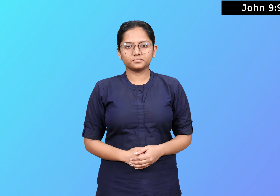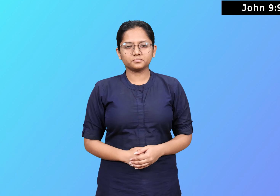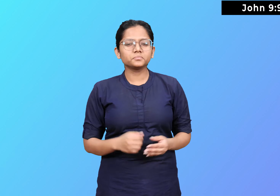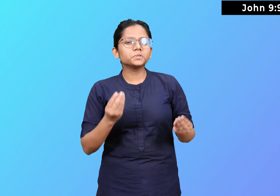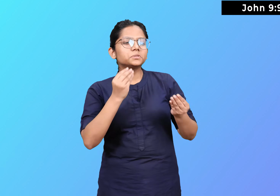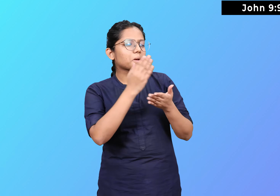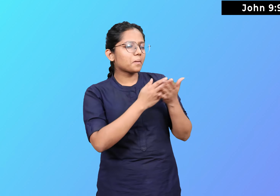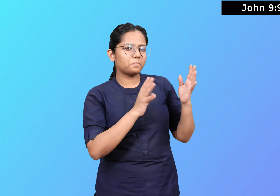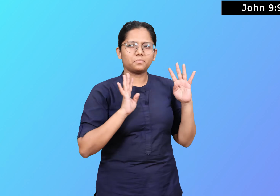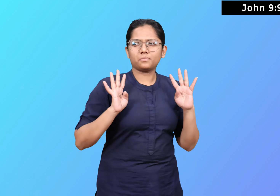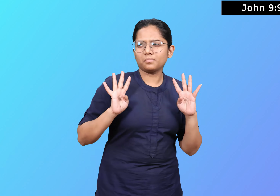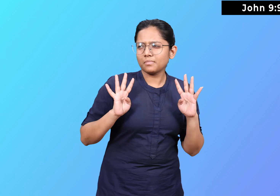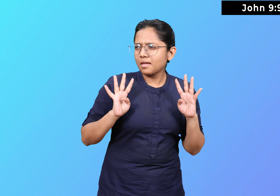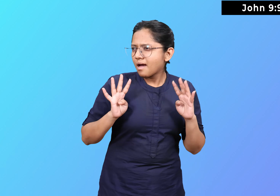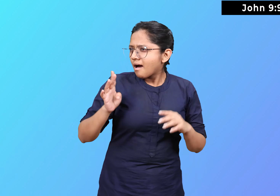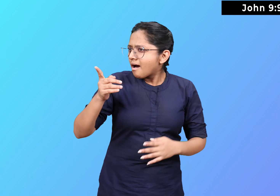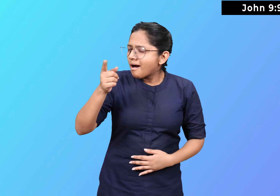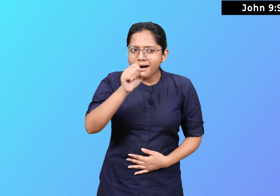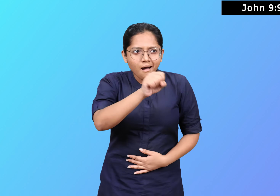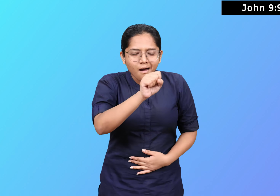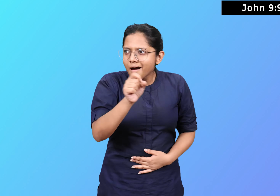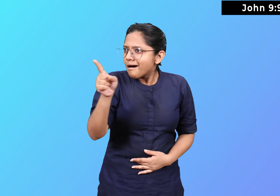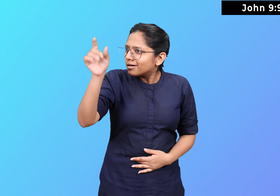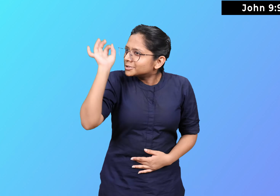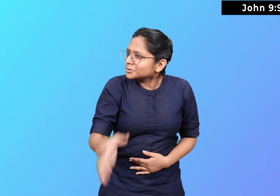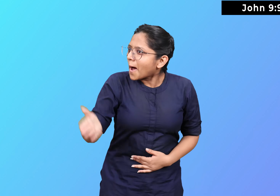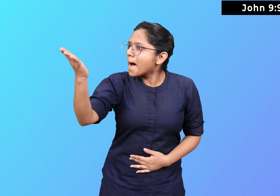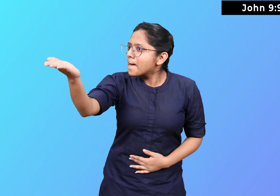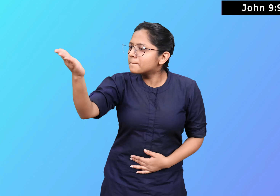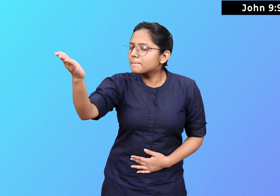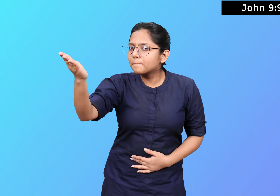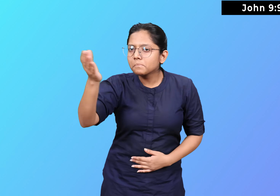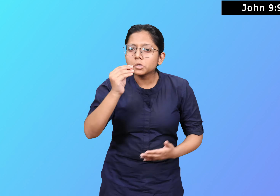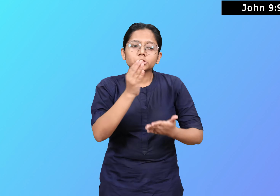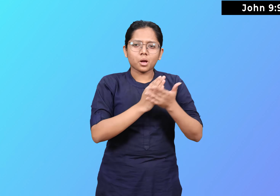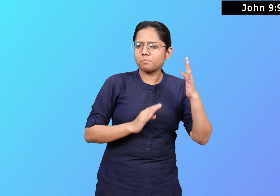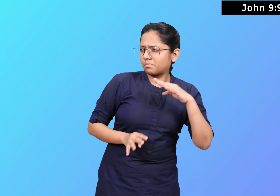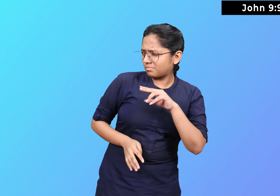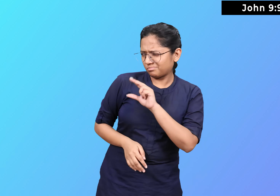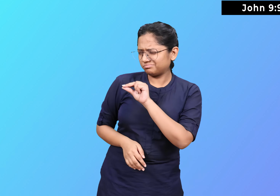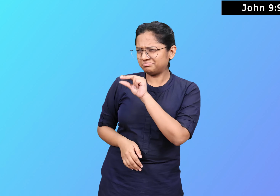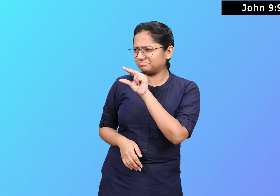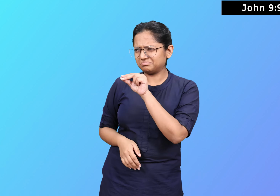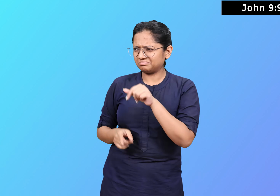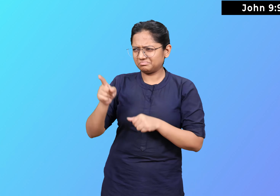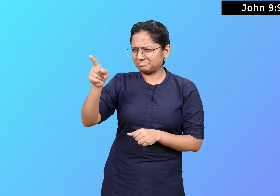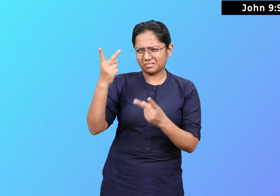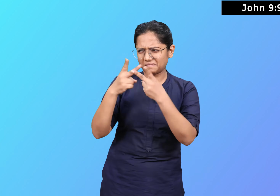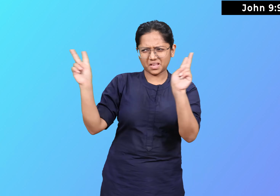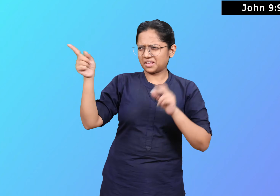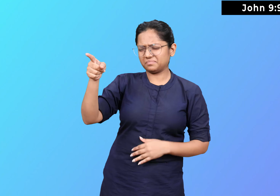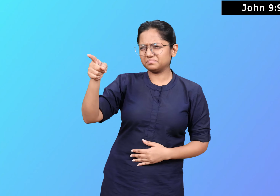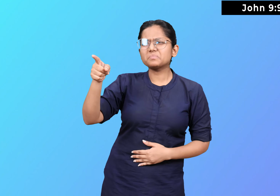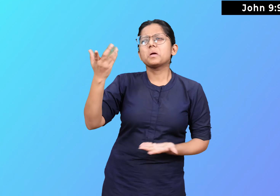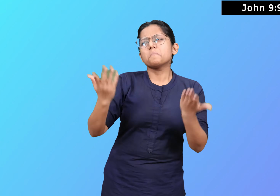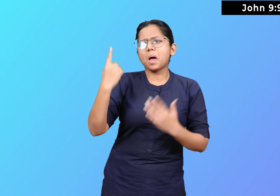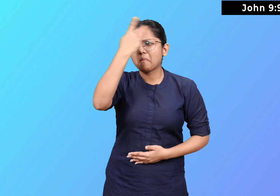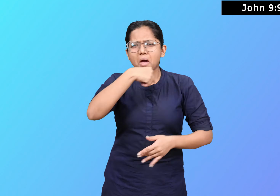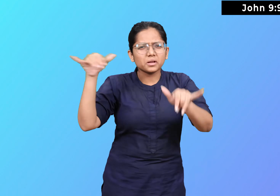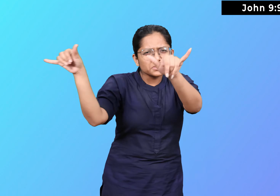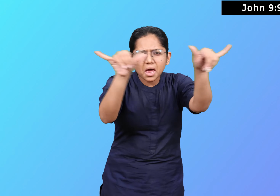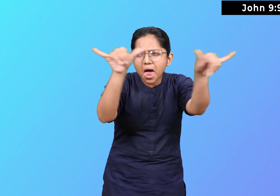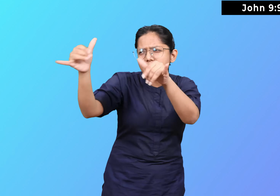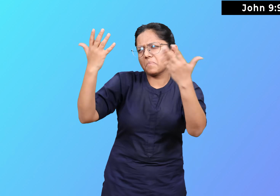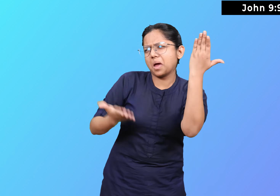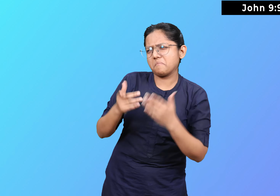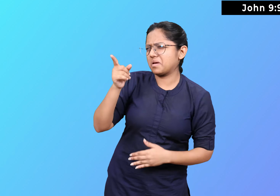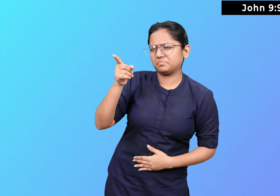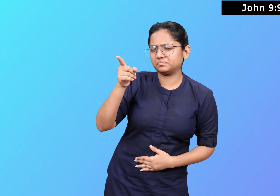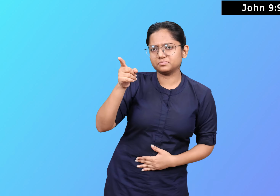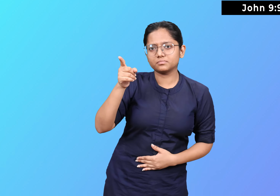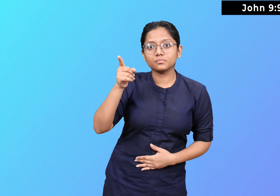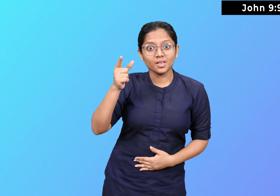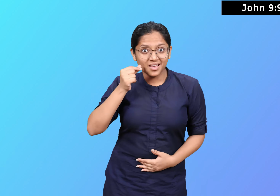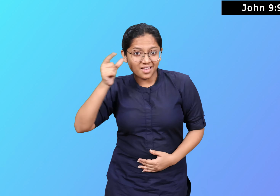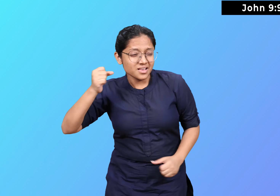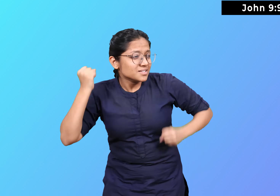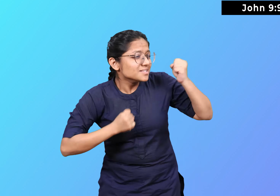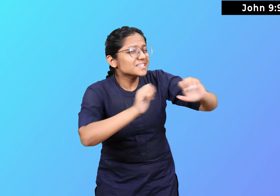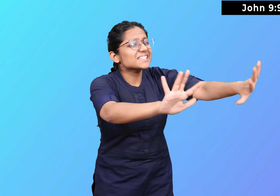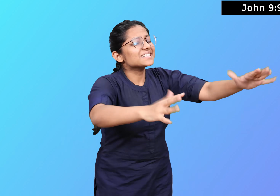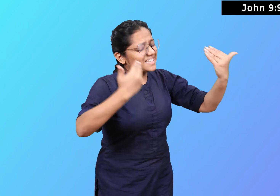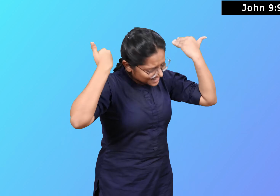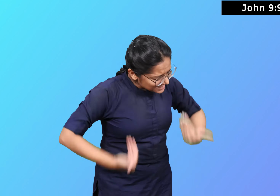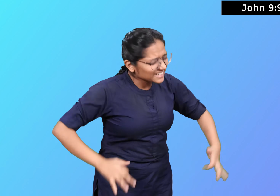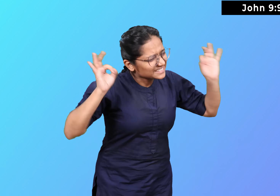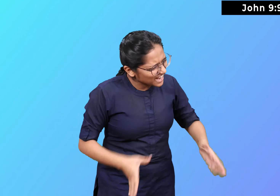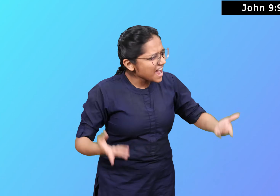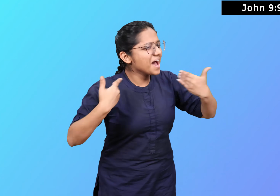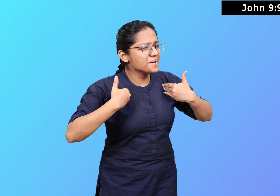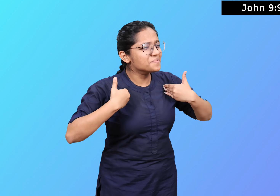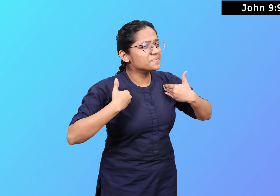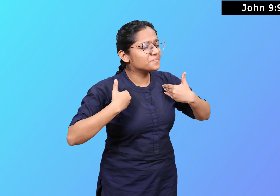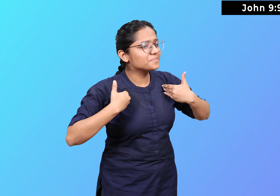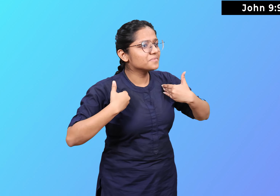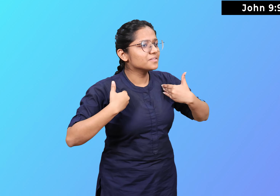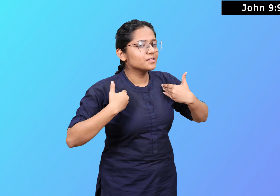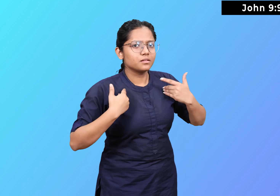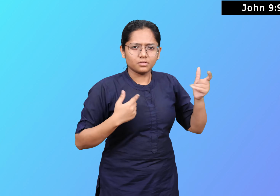Some people said, “Yes! He is the one.” But others said, “No, he can’t be the same man. He only looks like him.” So the man himself said, “I am that same man.”